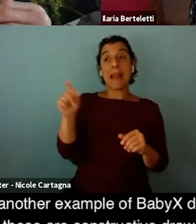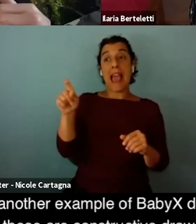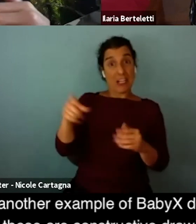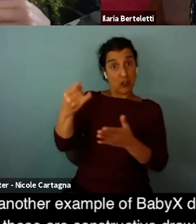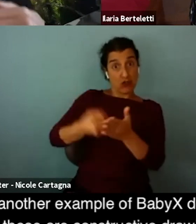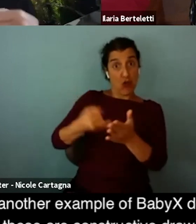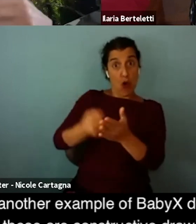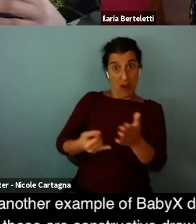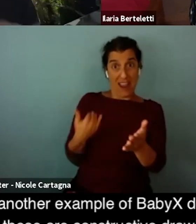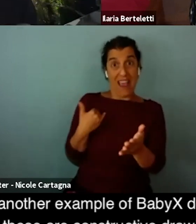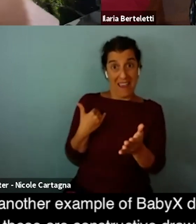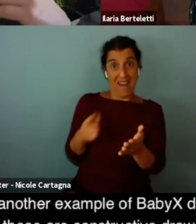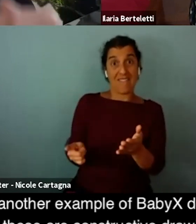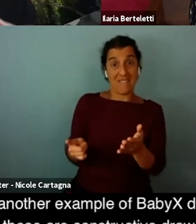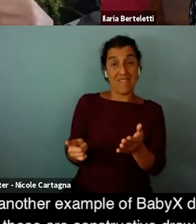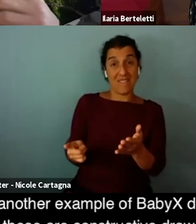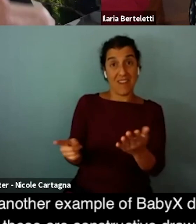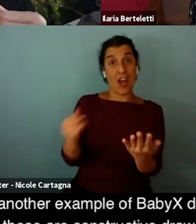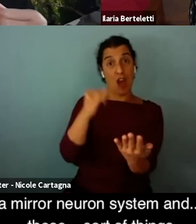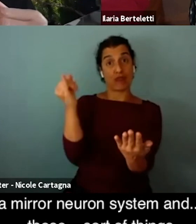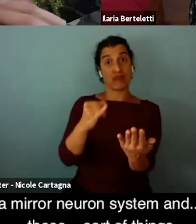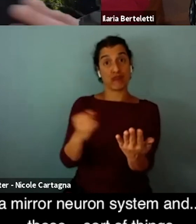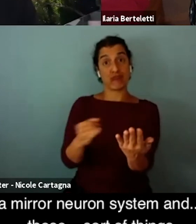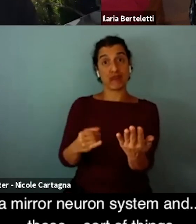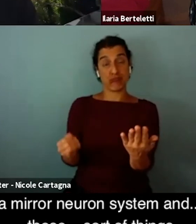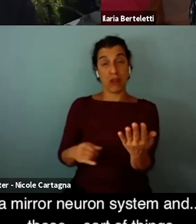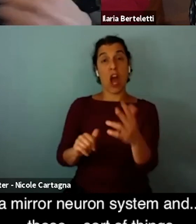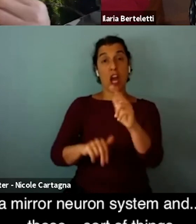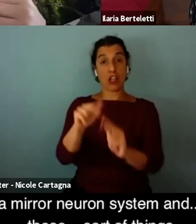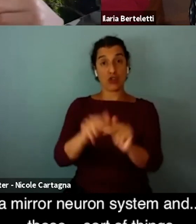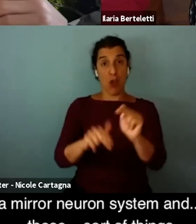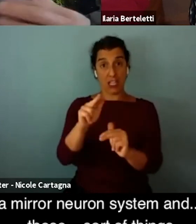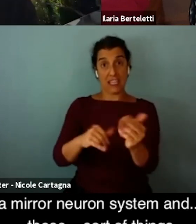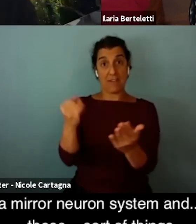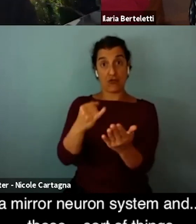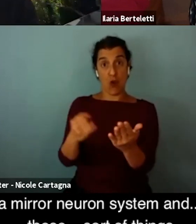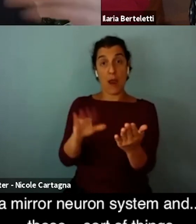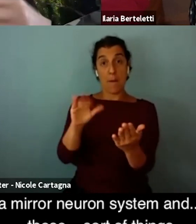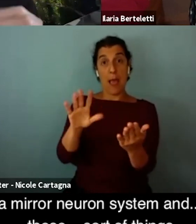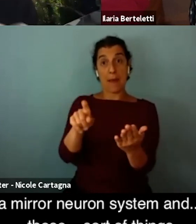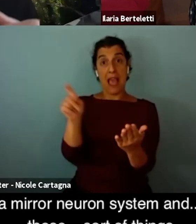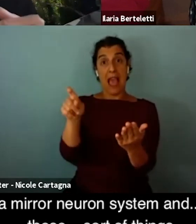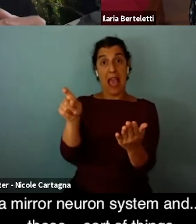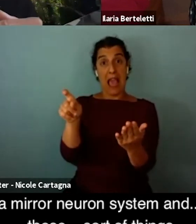and these are constructive drawings where baby x is learning through a mirror neuron system